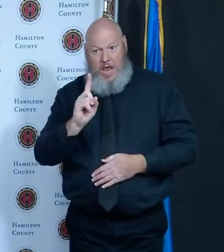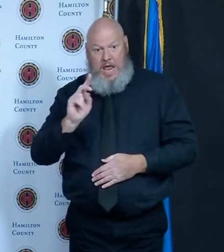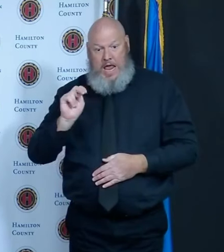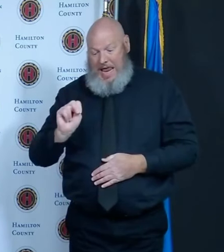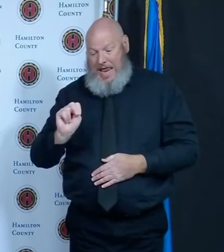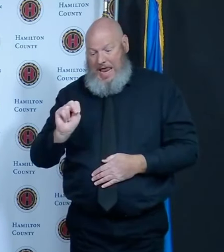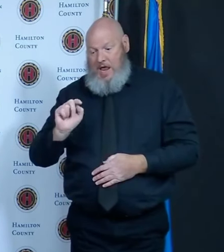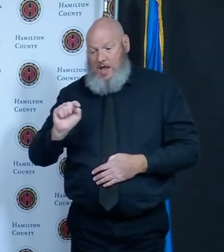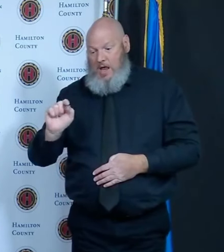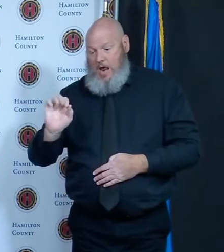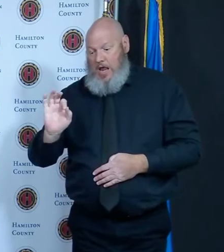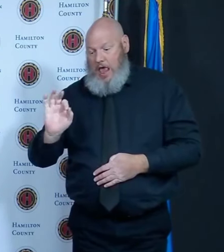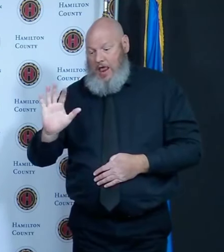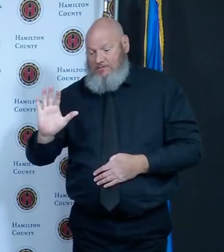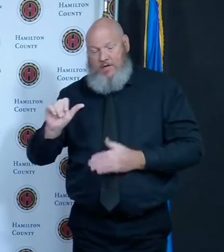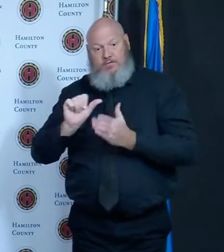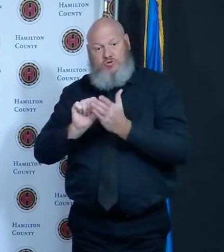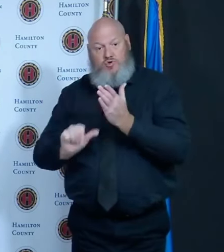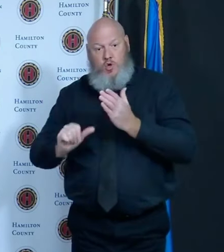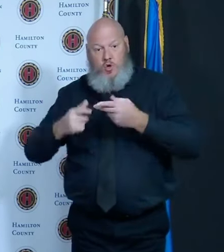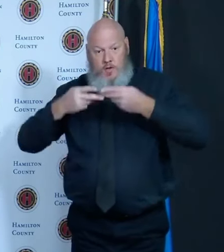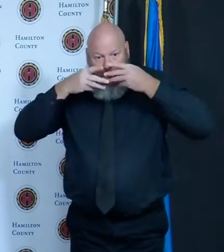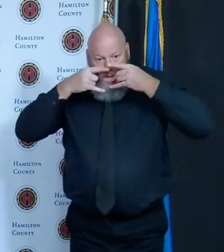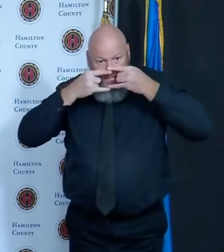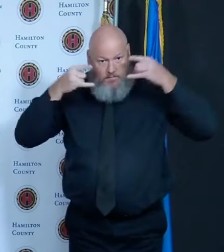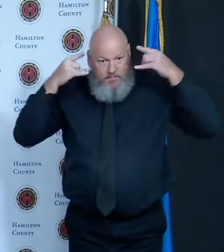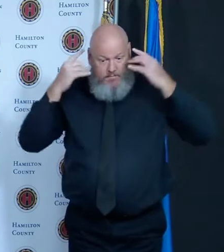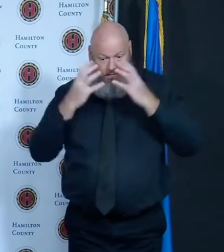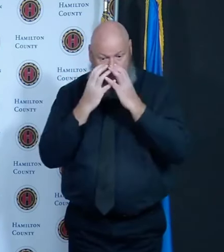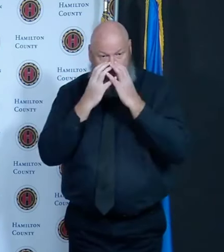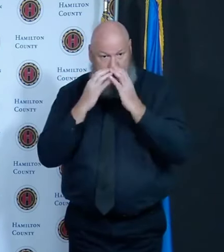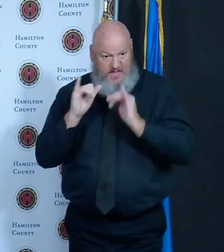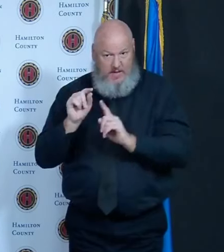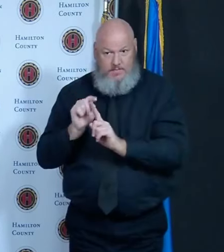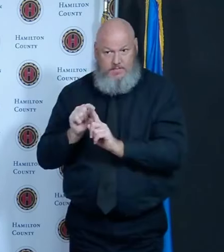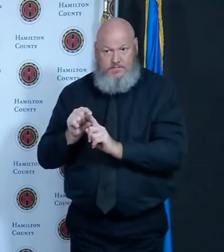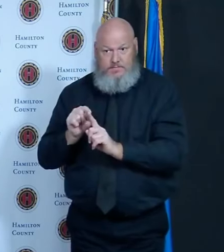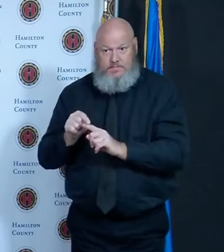cleaning wipes and hand sanitizer all told about a hundred and seven public